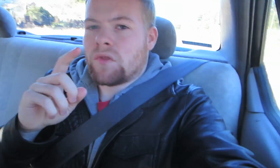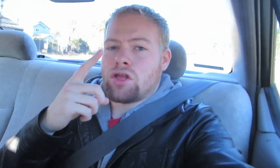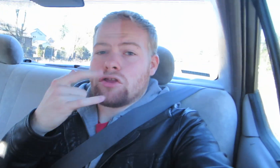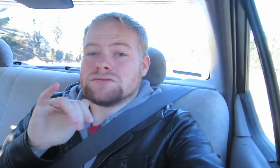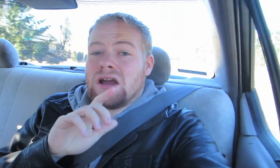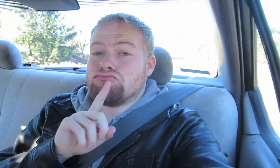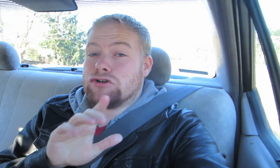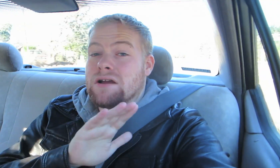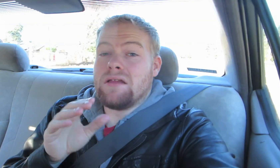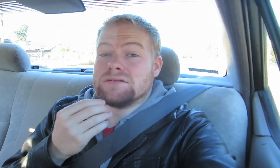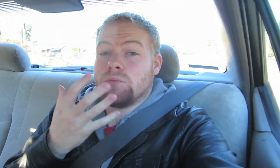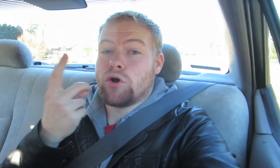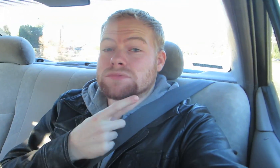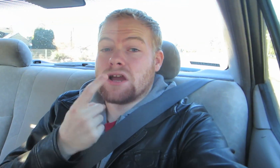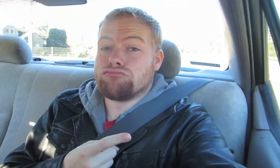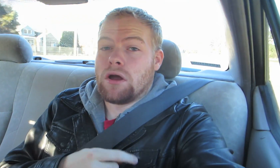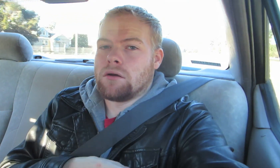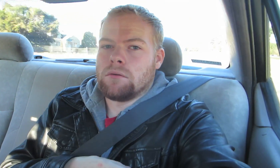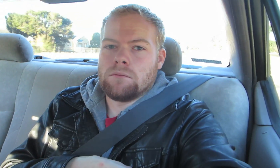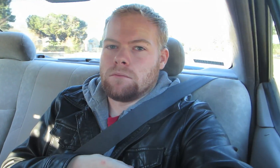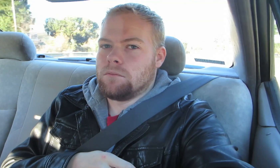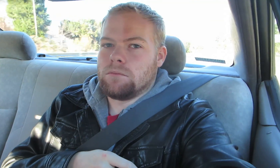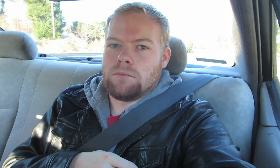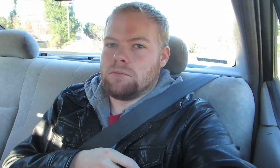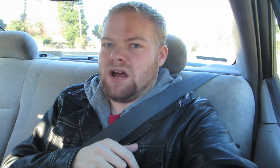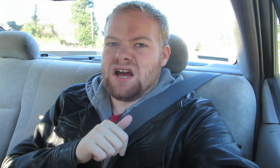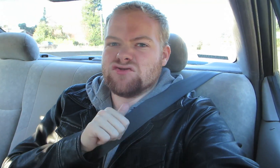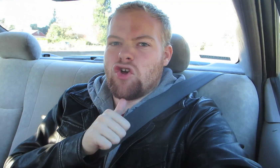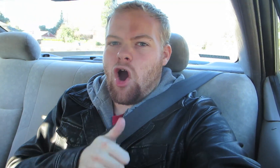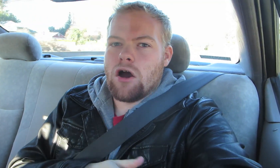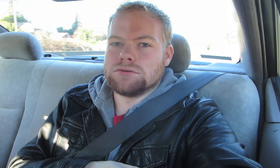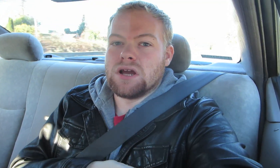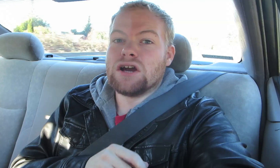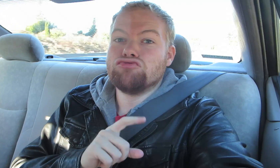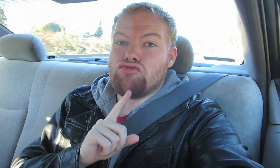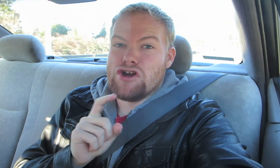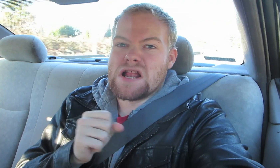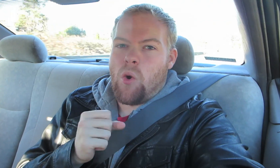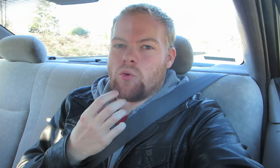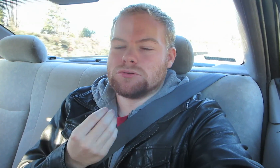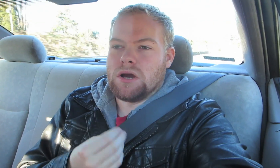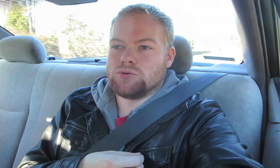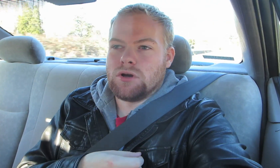It looks like it's a really nice and warm day, right? It's not! It's really cold outside.